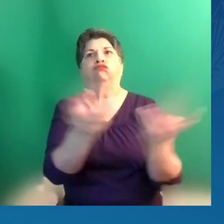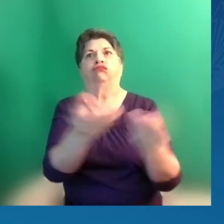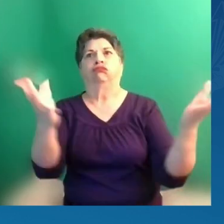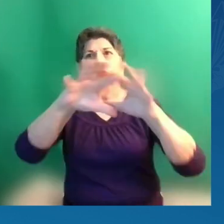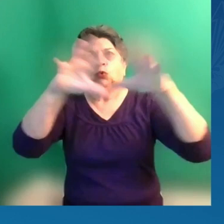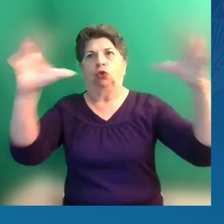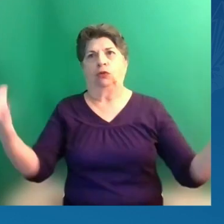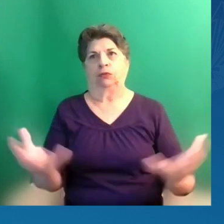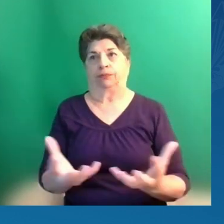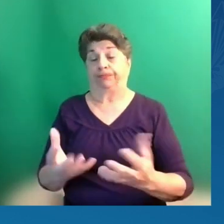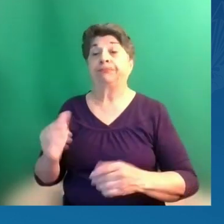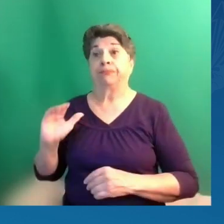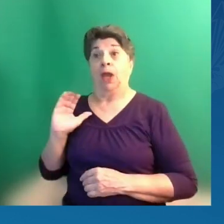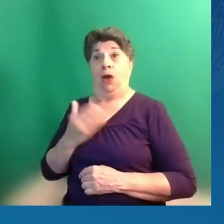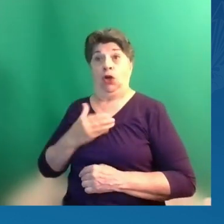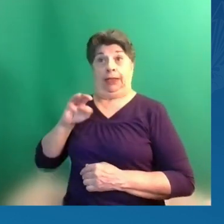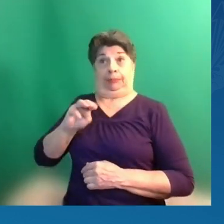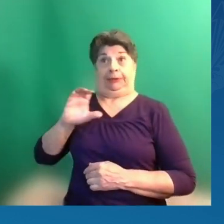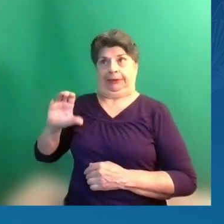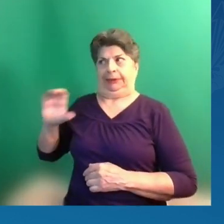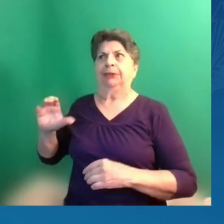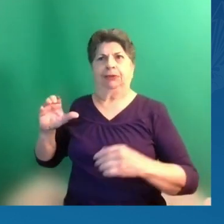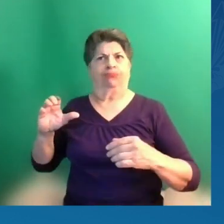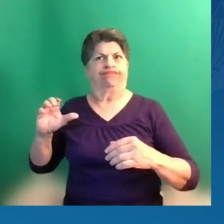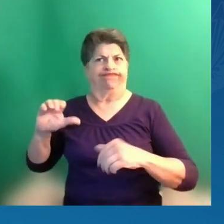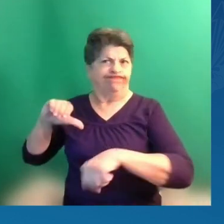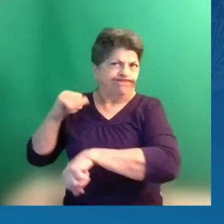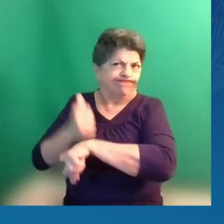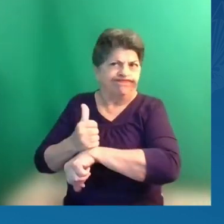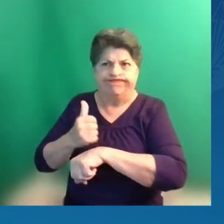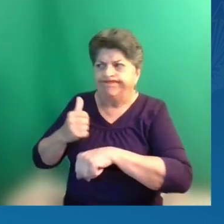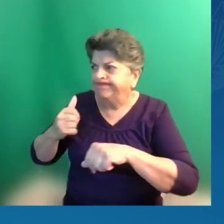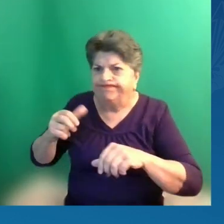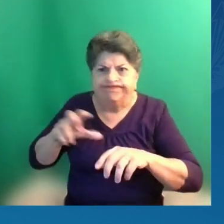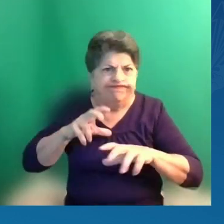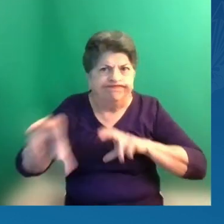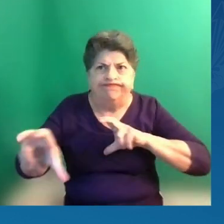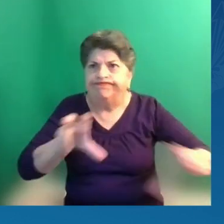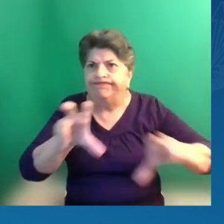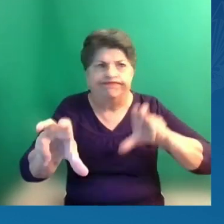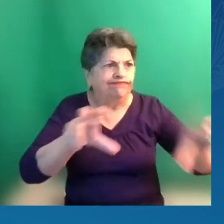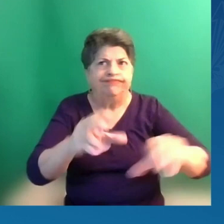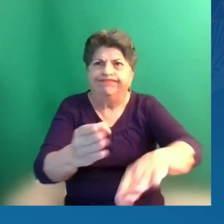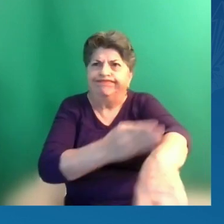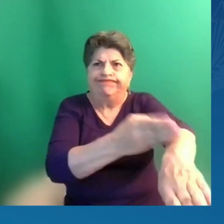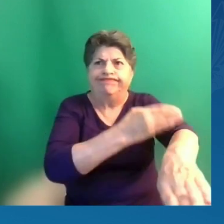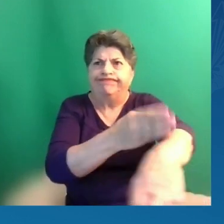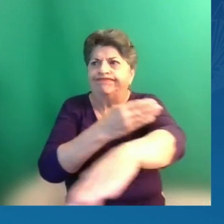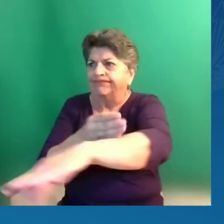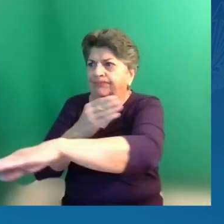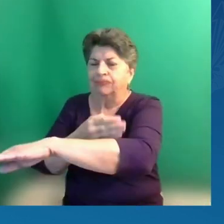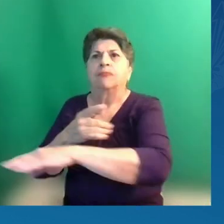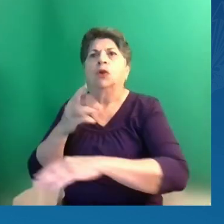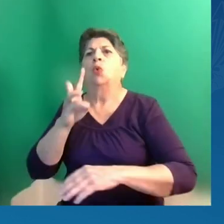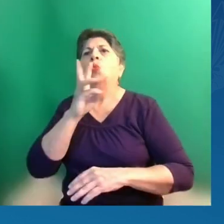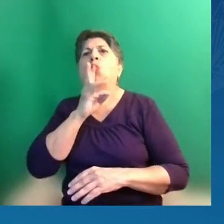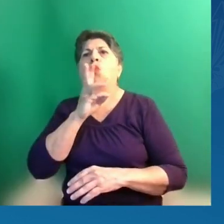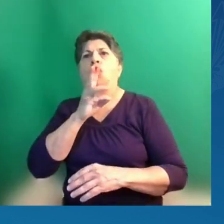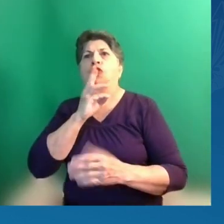for improved municipal water re-use in Mongolia and a helped address the needs of rural, small family farms in Niger.